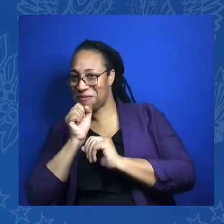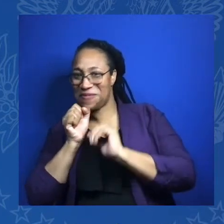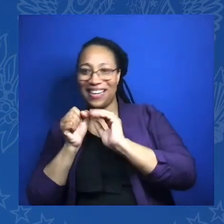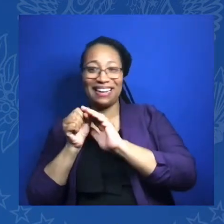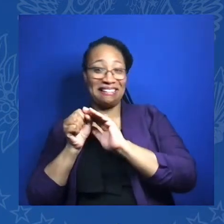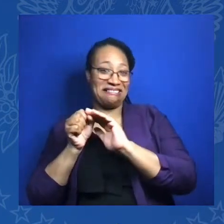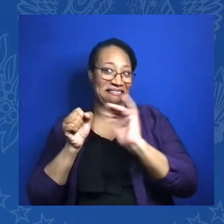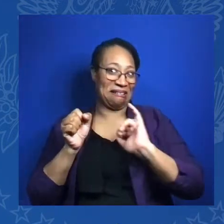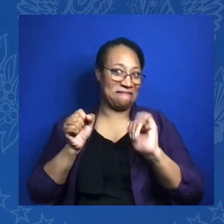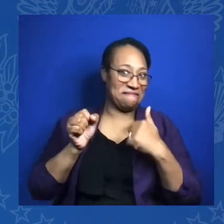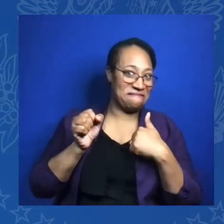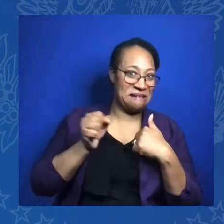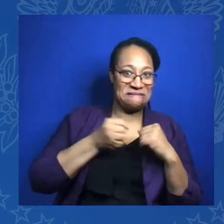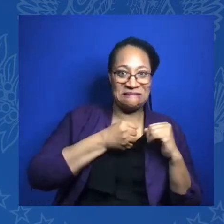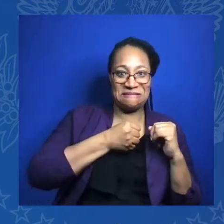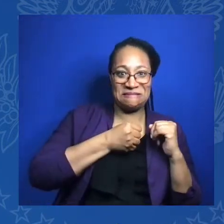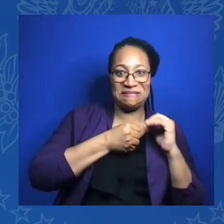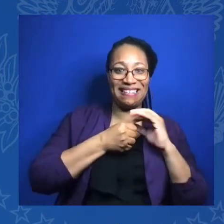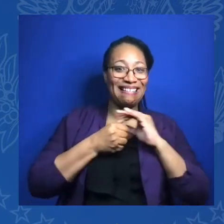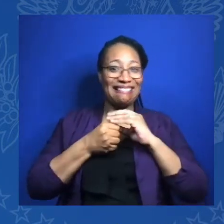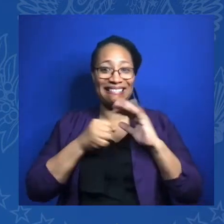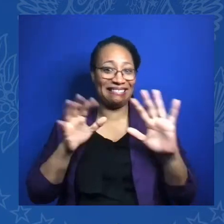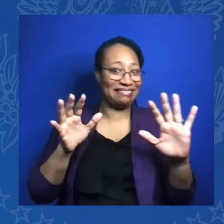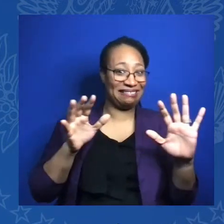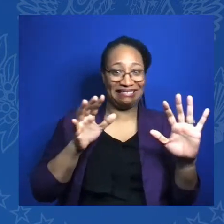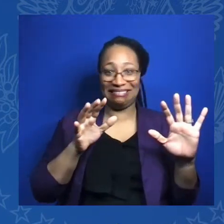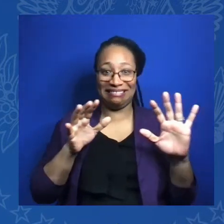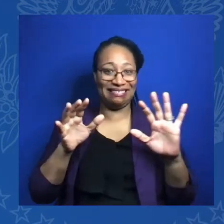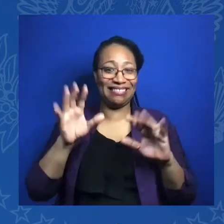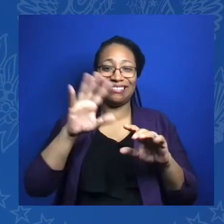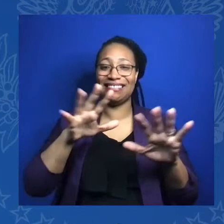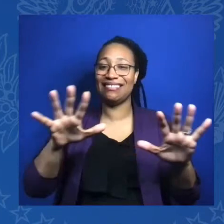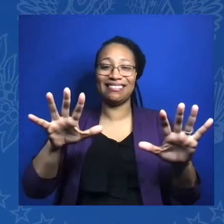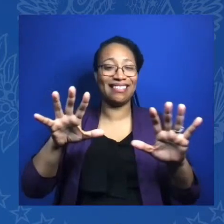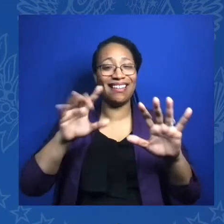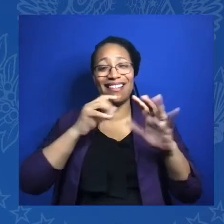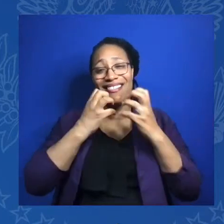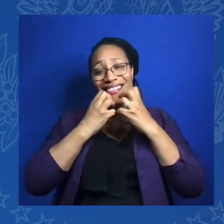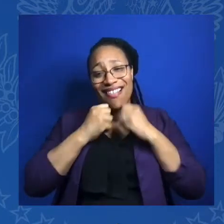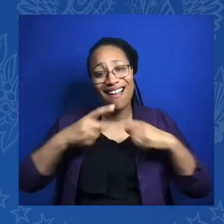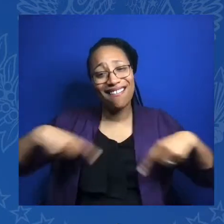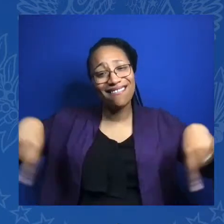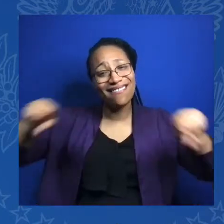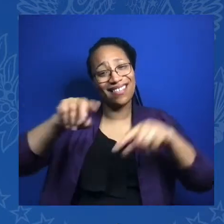But not everybody loves NPR. Elon Musk tweeted that it should be defunded.